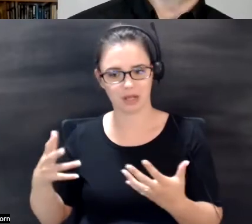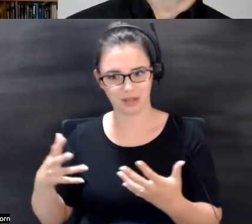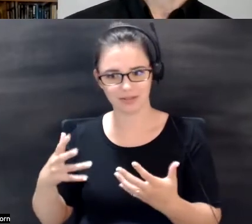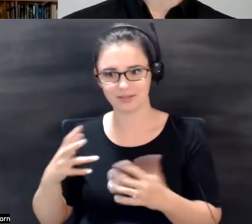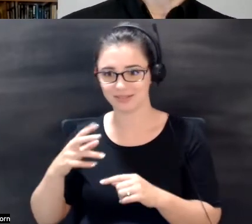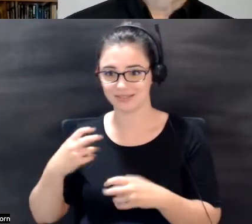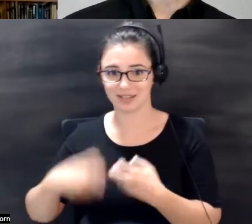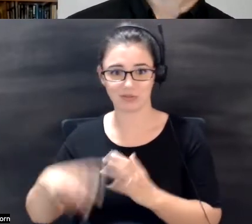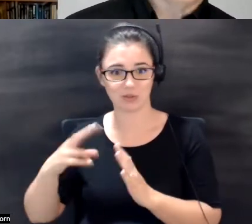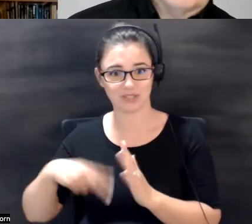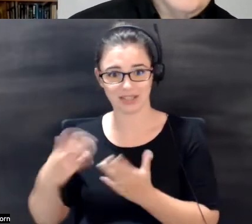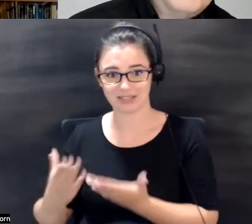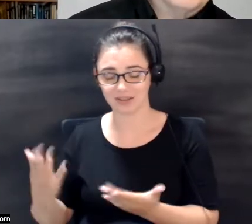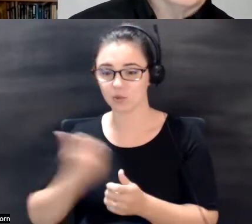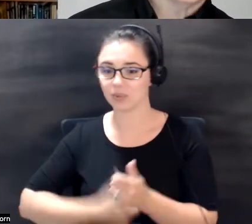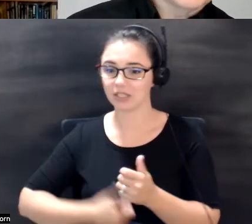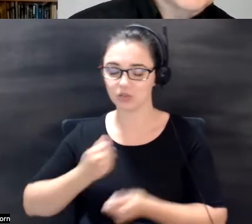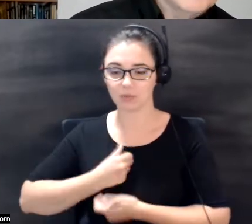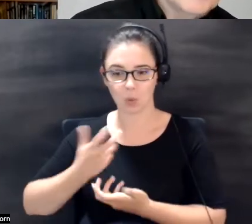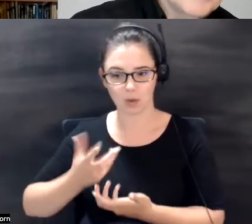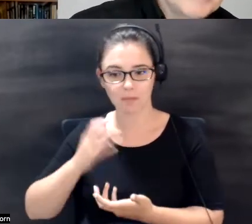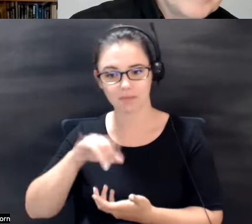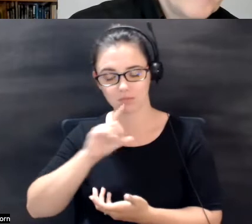stuff. So, each individual poem was just, you know,